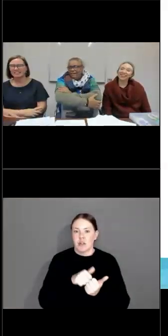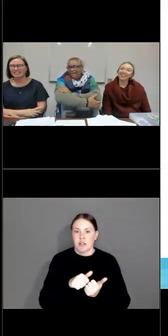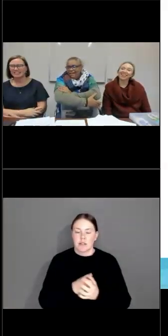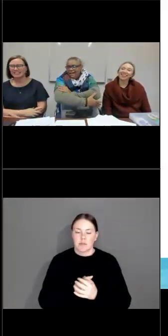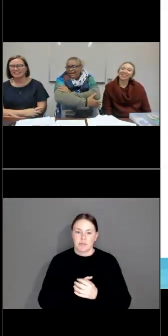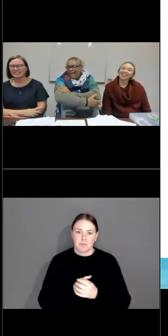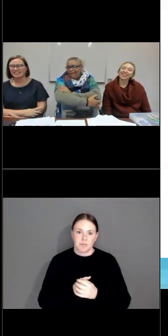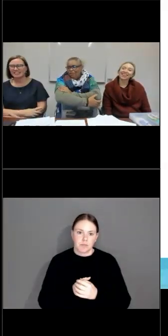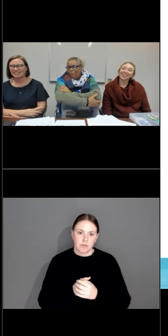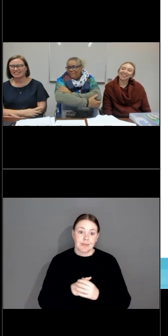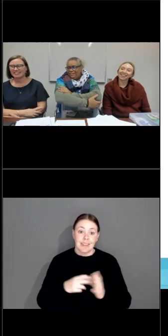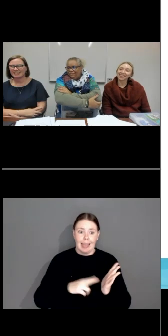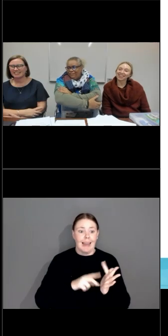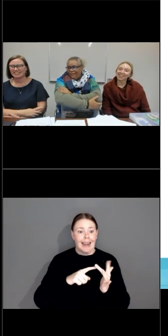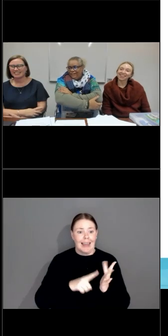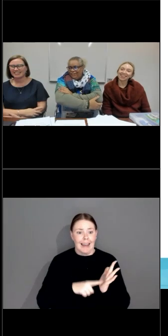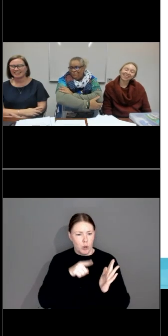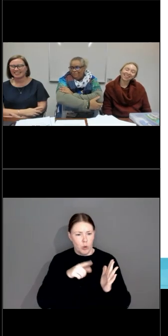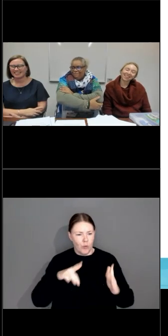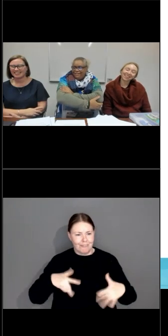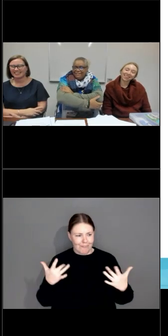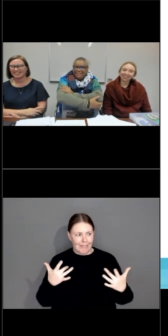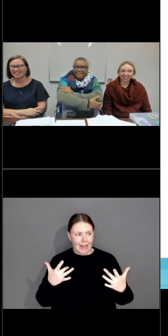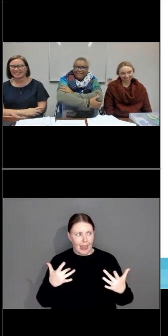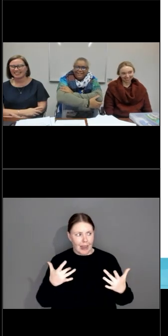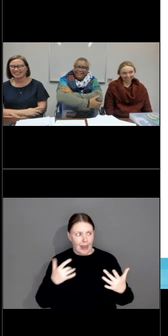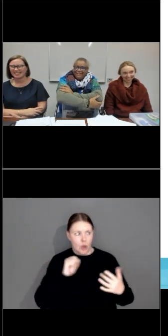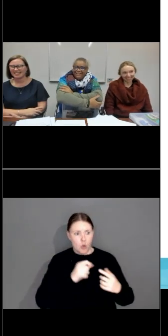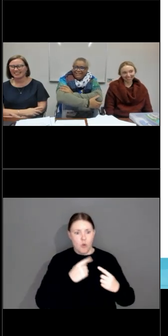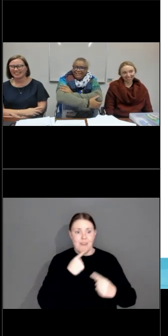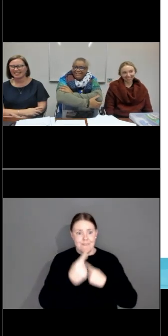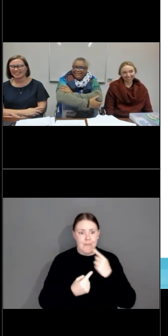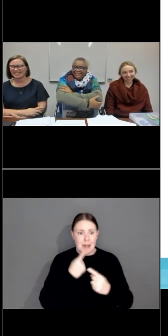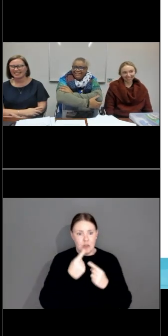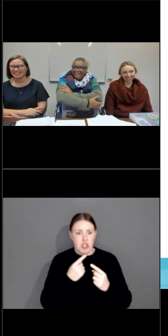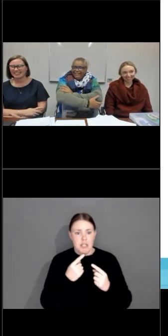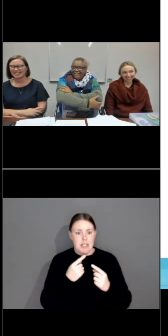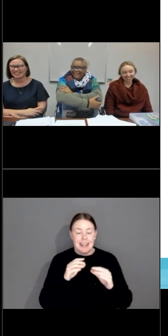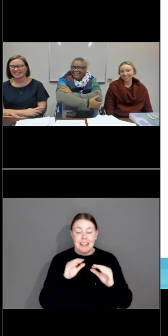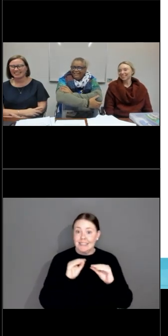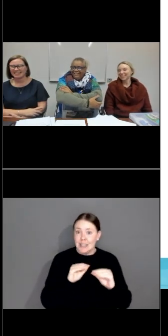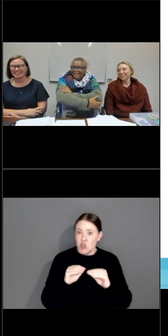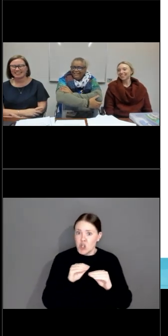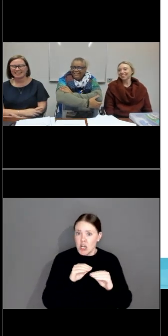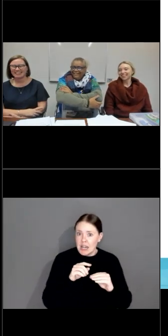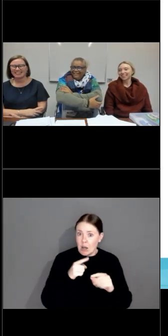how how quick did you find get your information session done I think I think it was around yeah